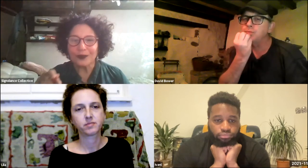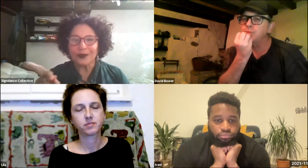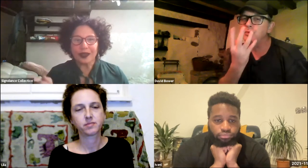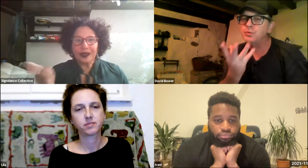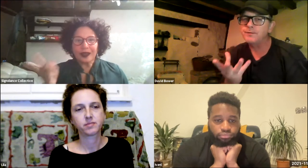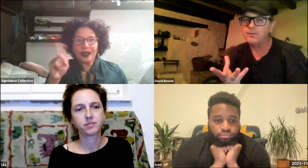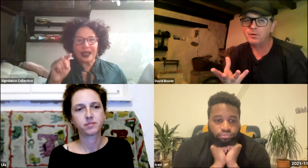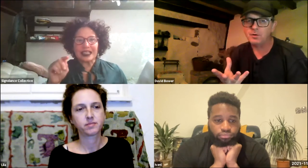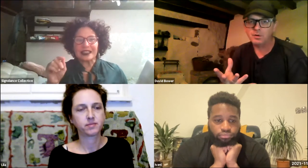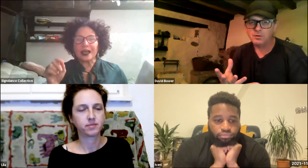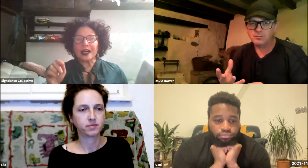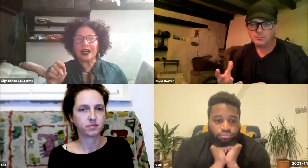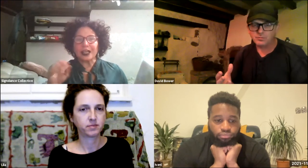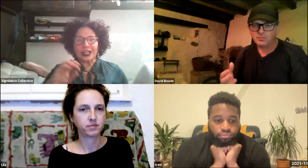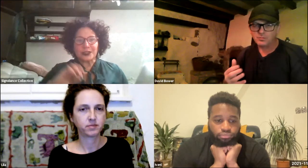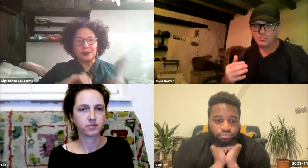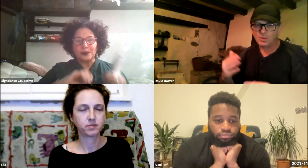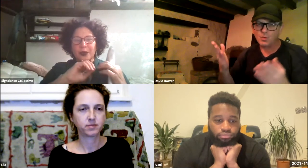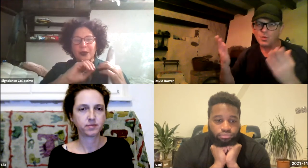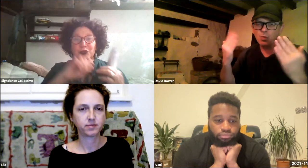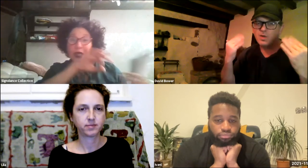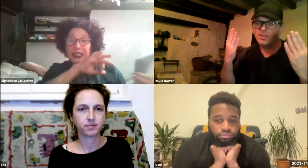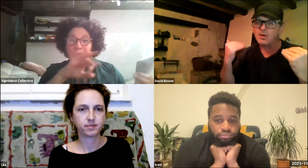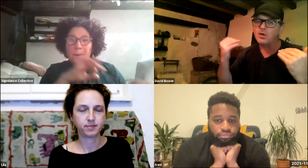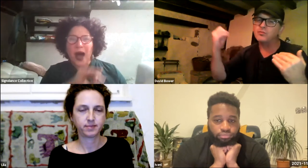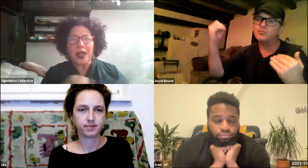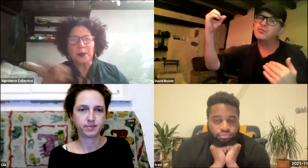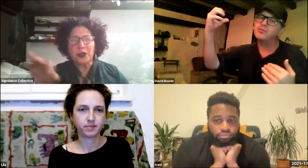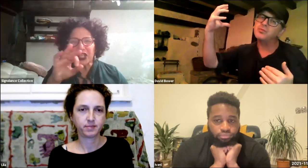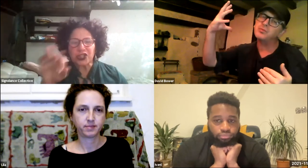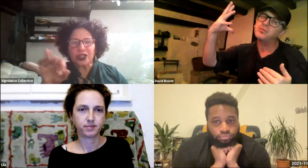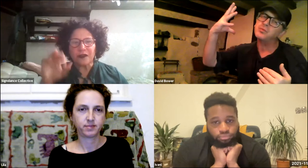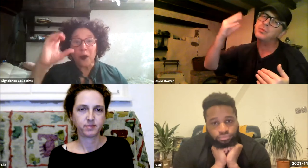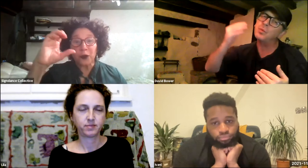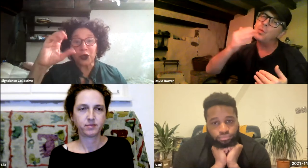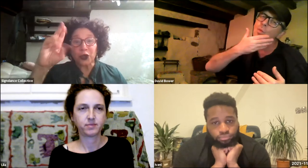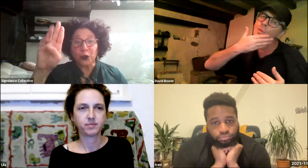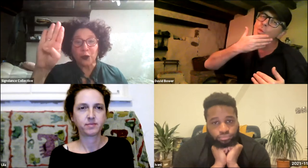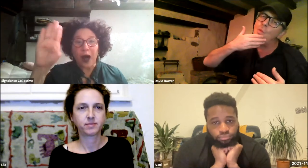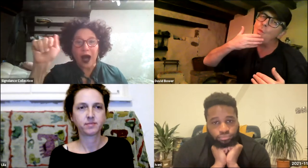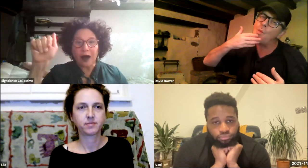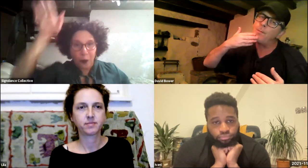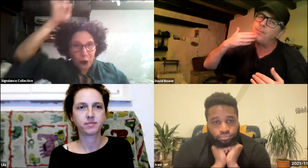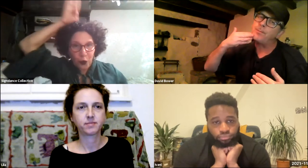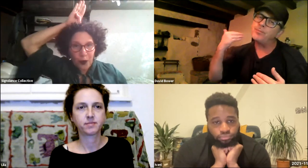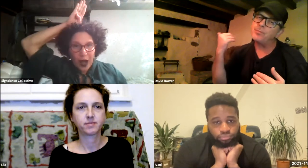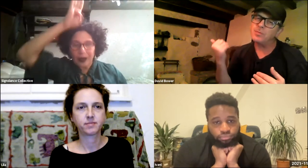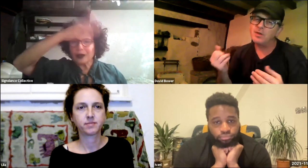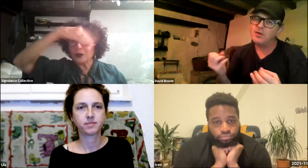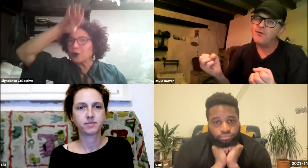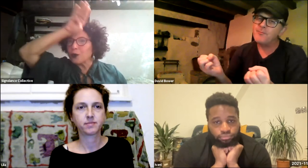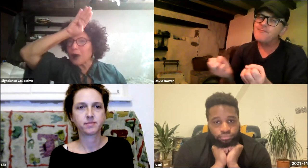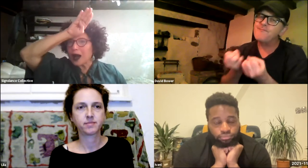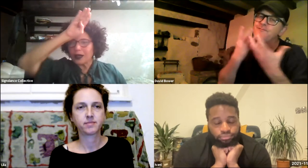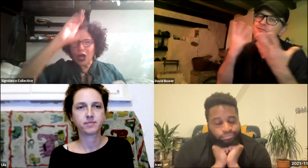animals and the people and how he, with